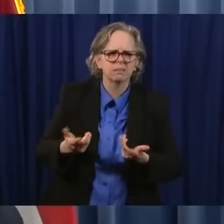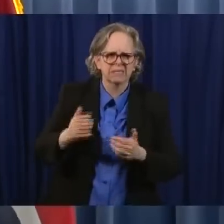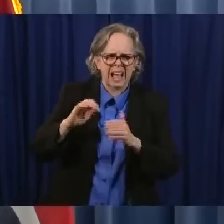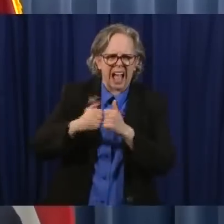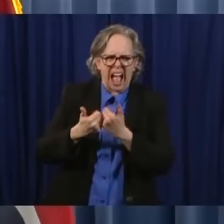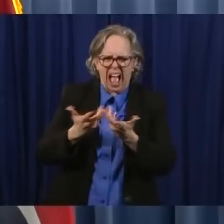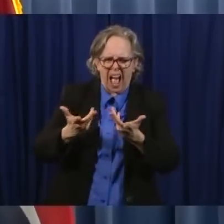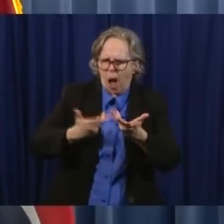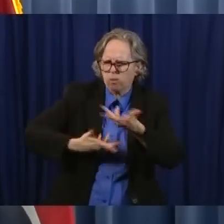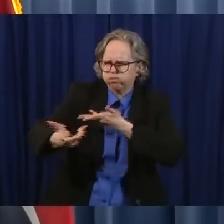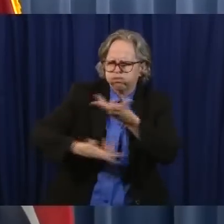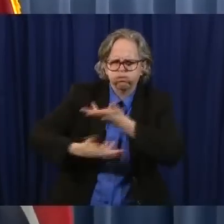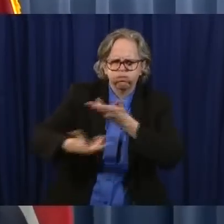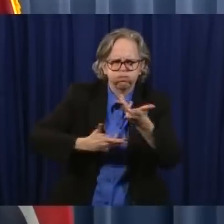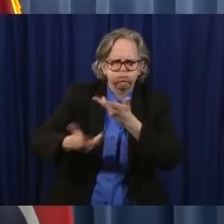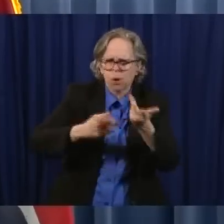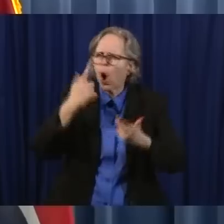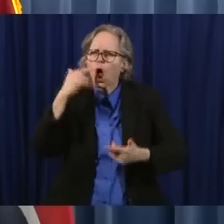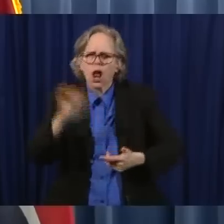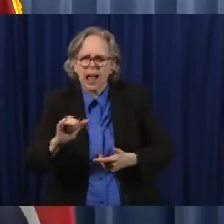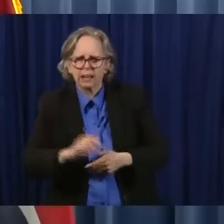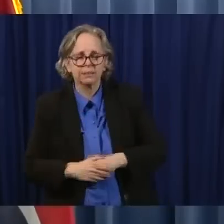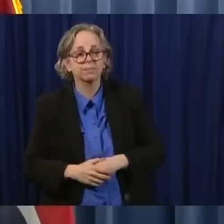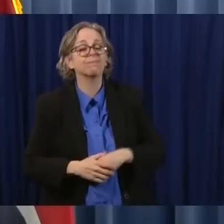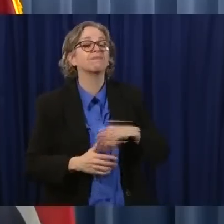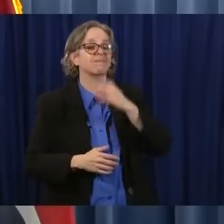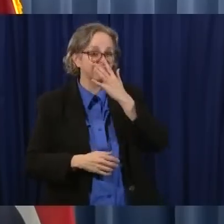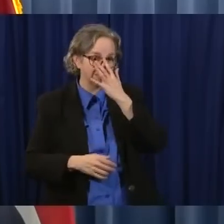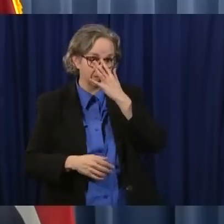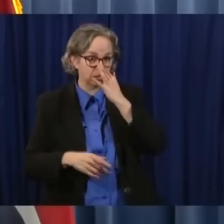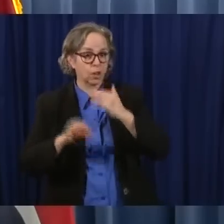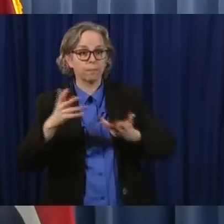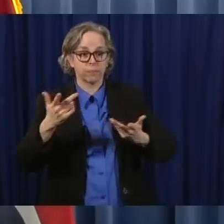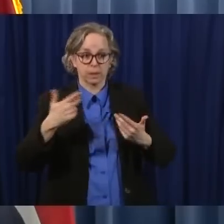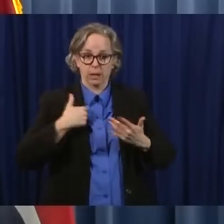THANK YOU VERY MUCH. WHEN SOMEONE WOULD CALL THAT NUMBER, WHAT WOULD THEY EXPECT ON THE OTHER END?